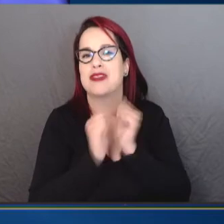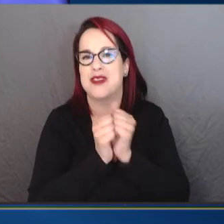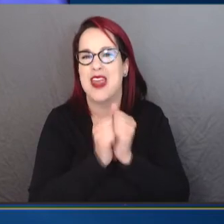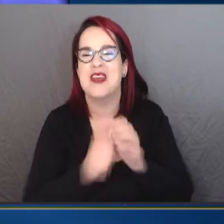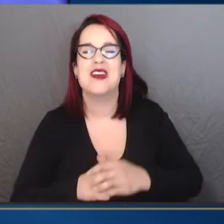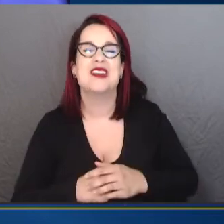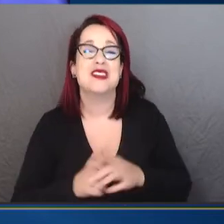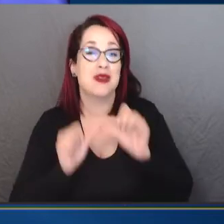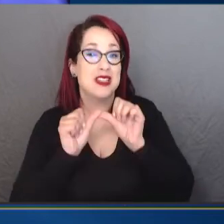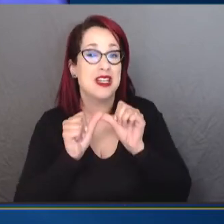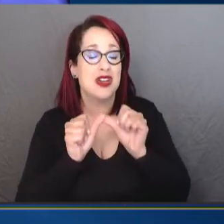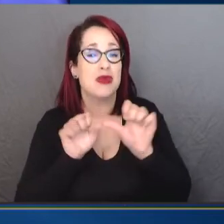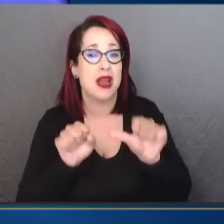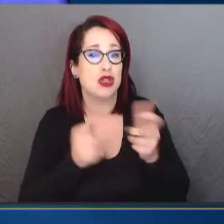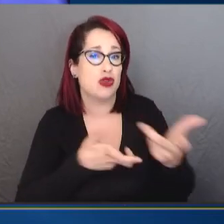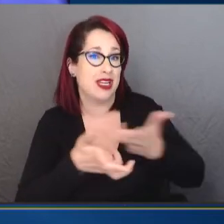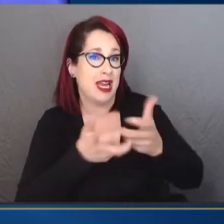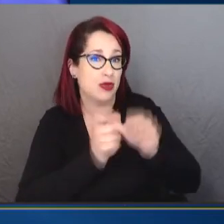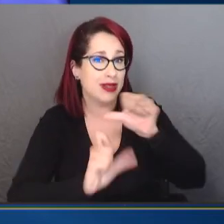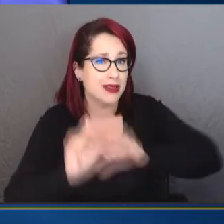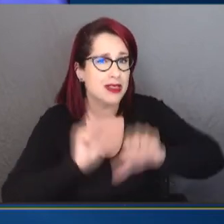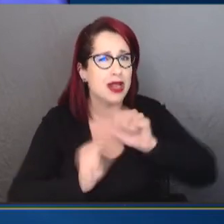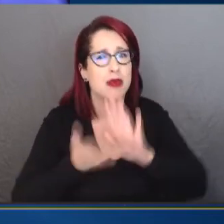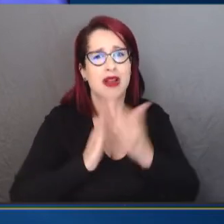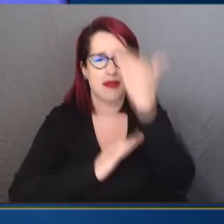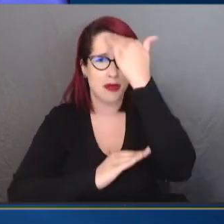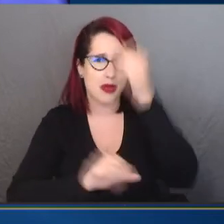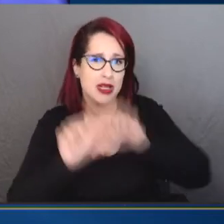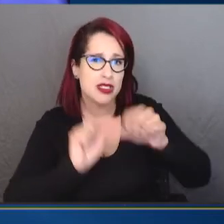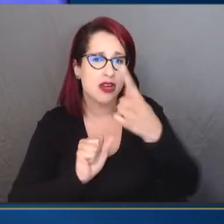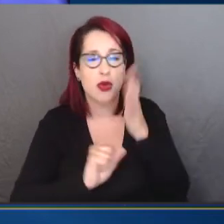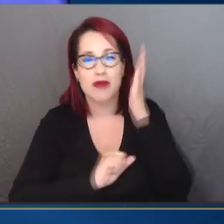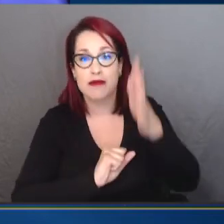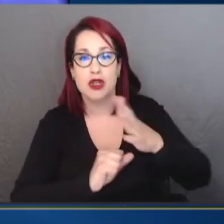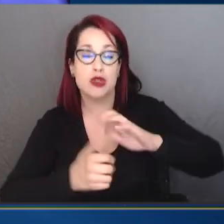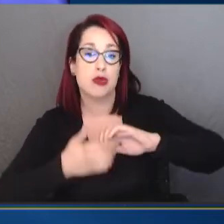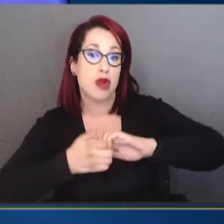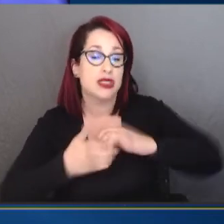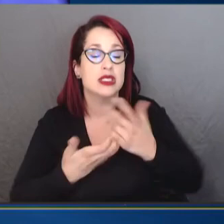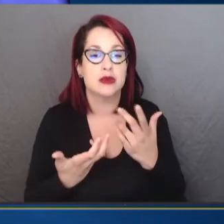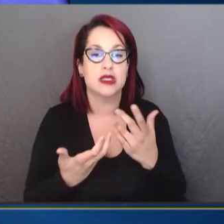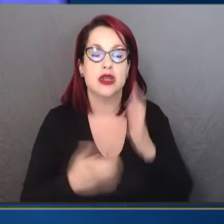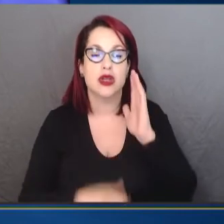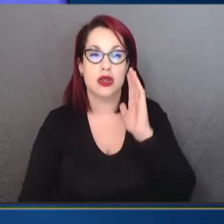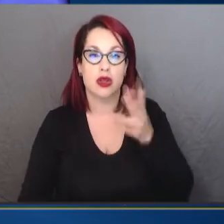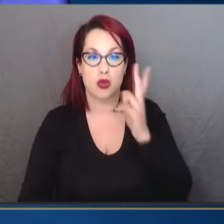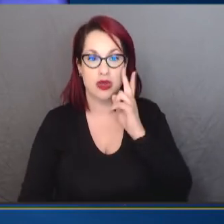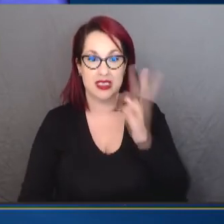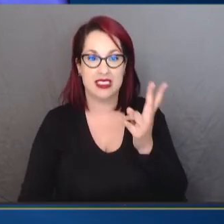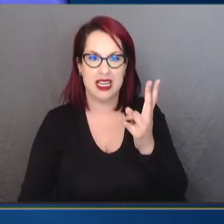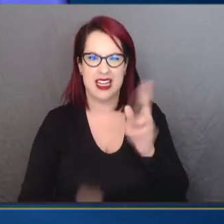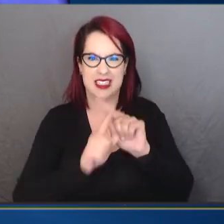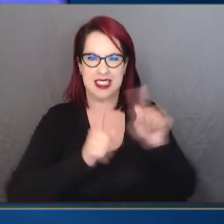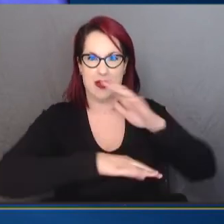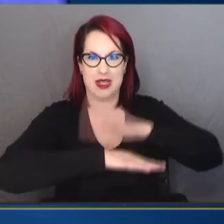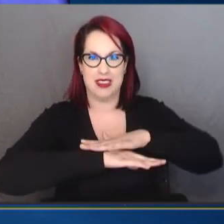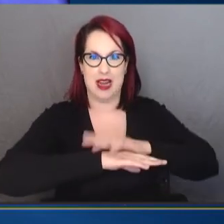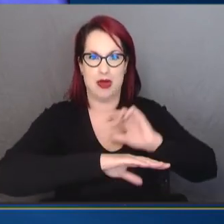continue to get to know one another for future partnerships. You will see -- you will see the different tables already established. Those are our resource tables.